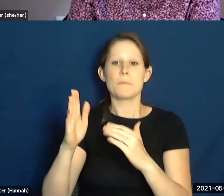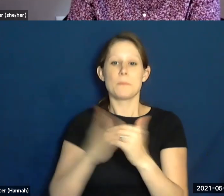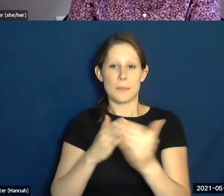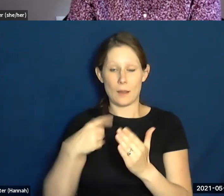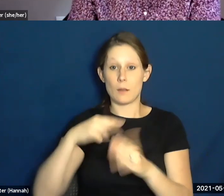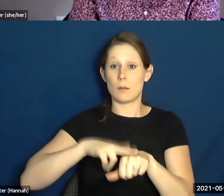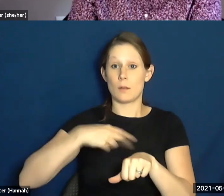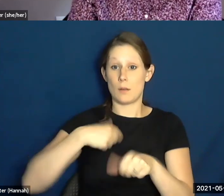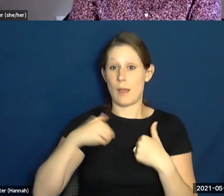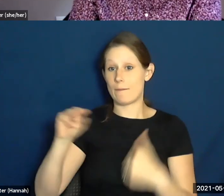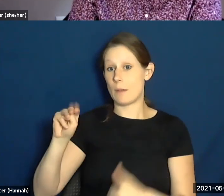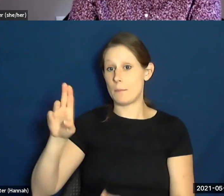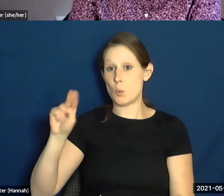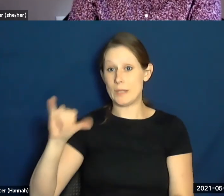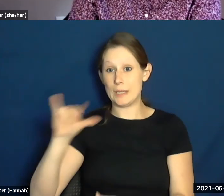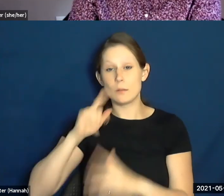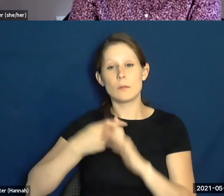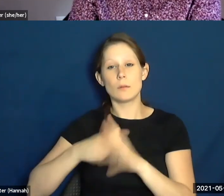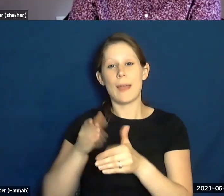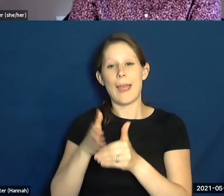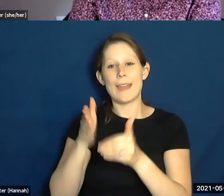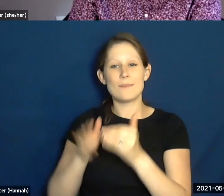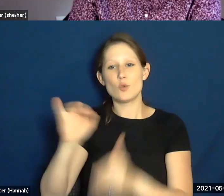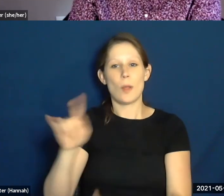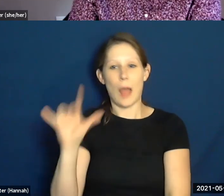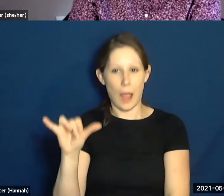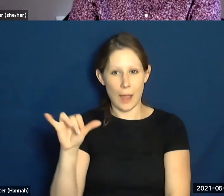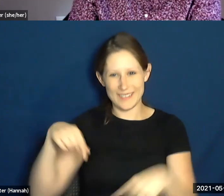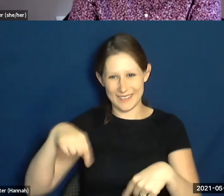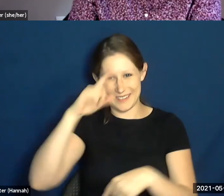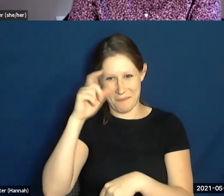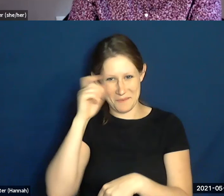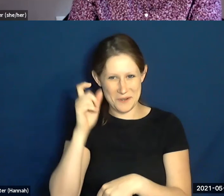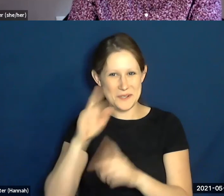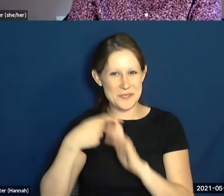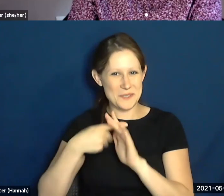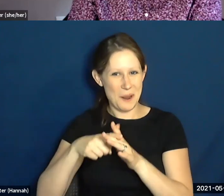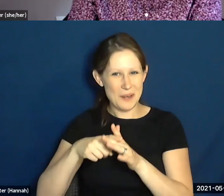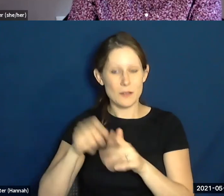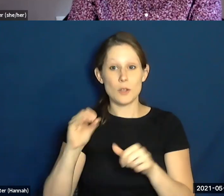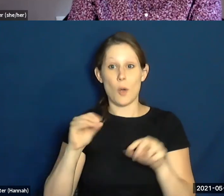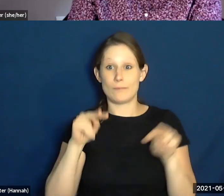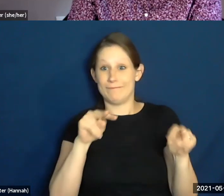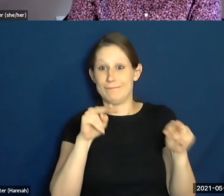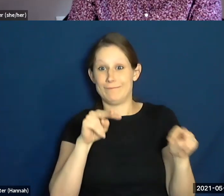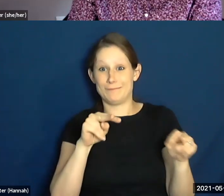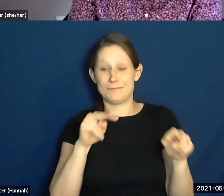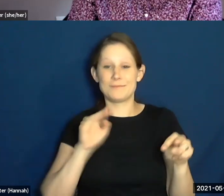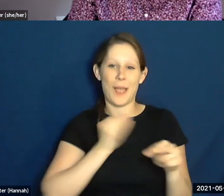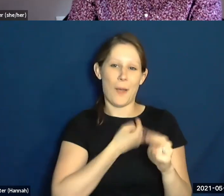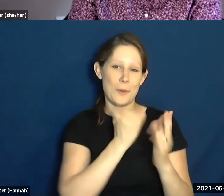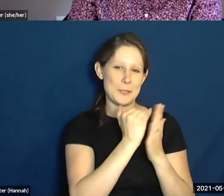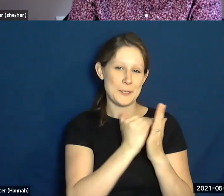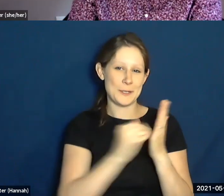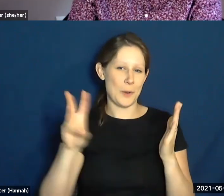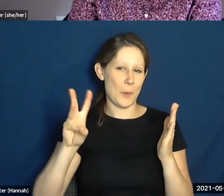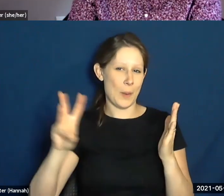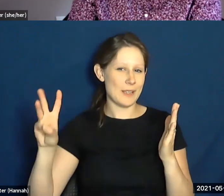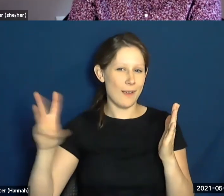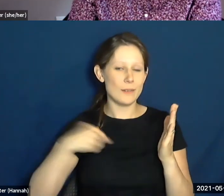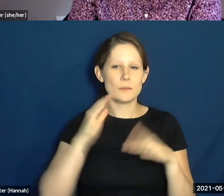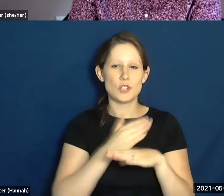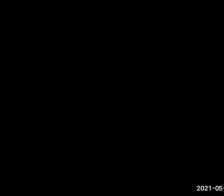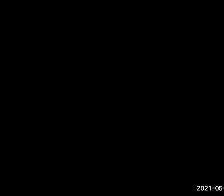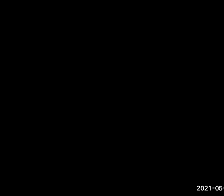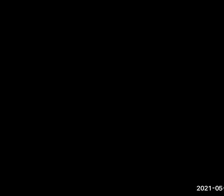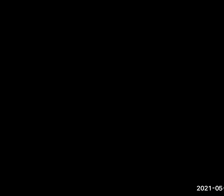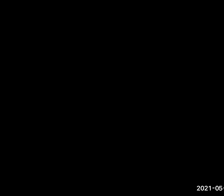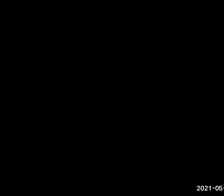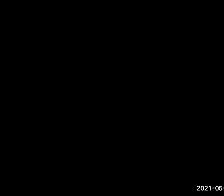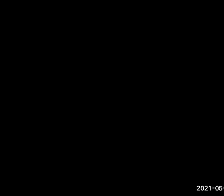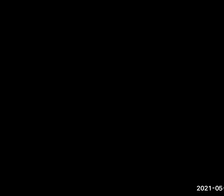M U NI, starting end of July. Keep an eye out on our website. I'm going to share for thank yous.